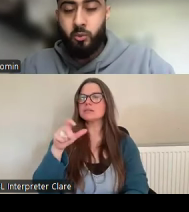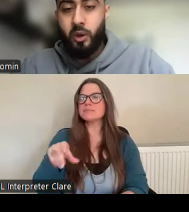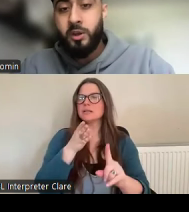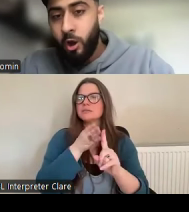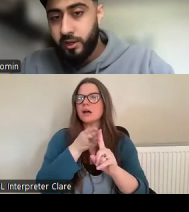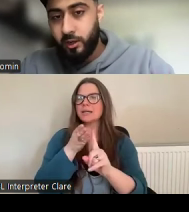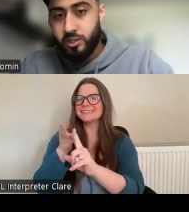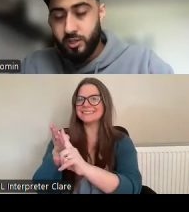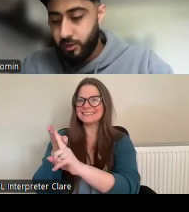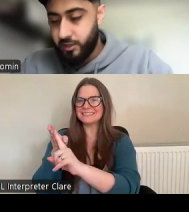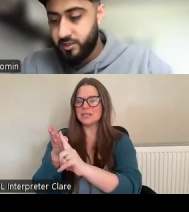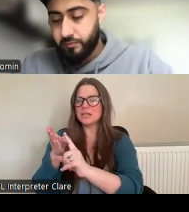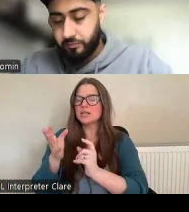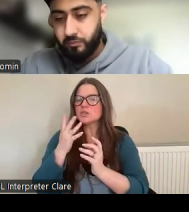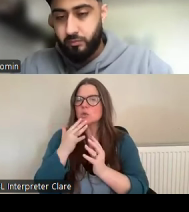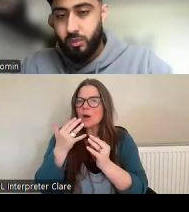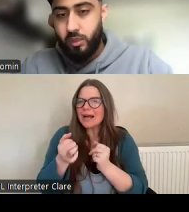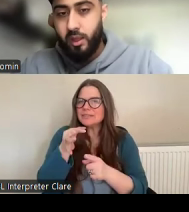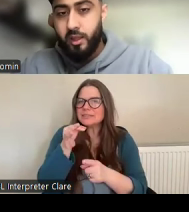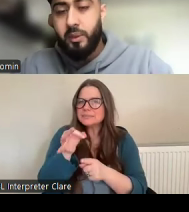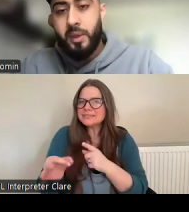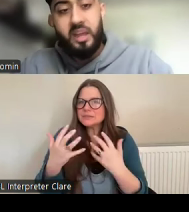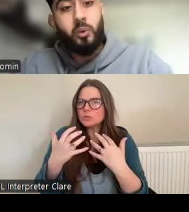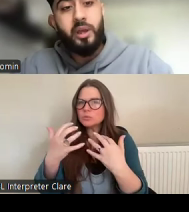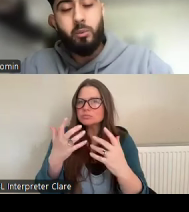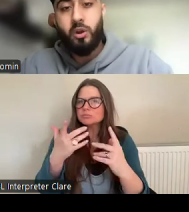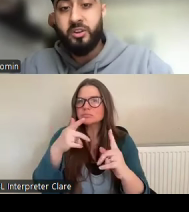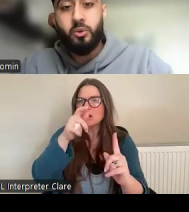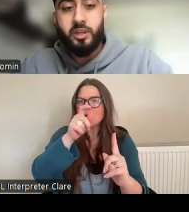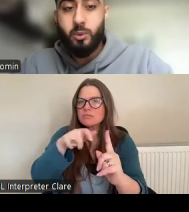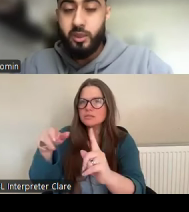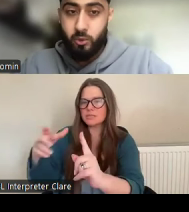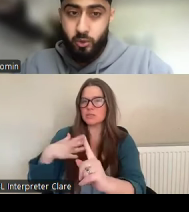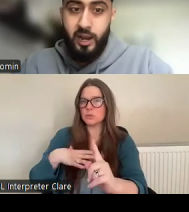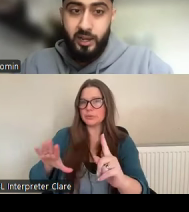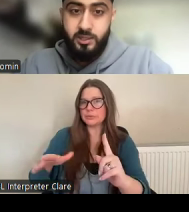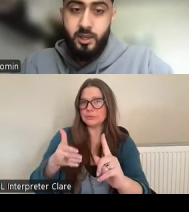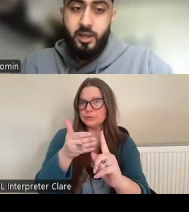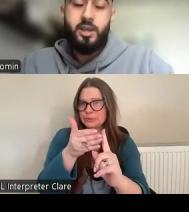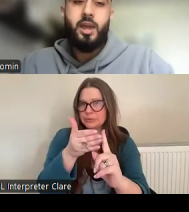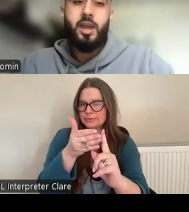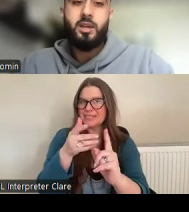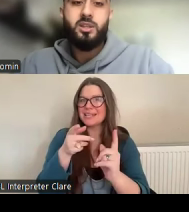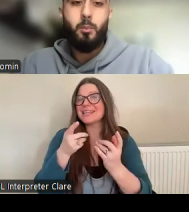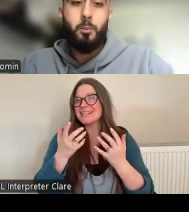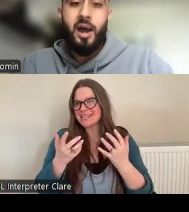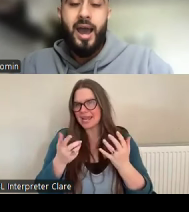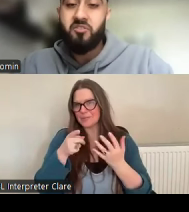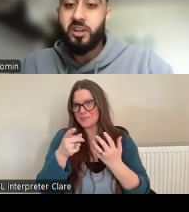When we're targeting customers, the main way we want to do this within Google Ads is by having